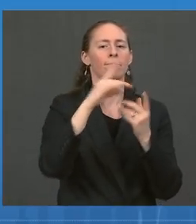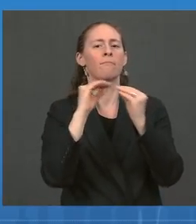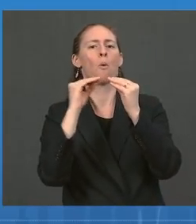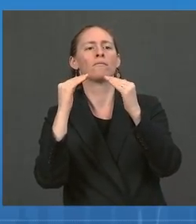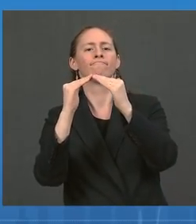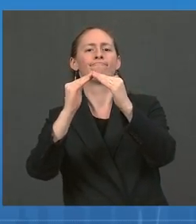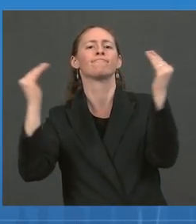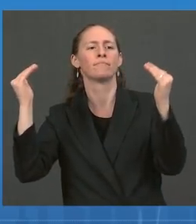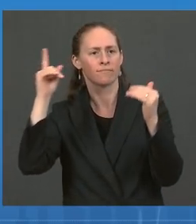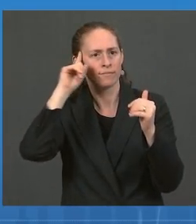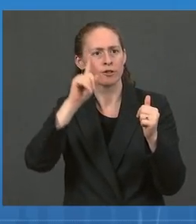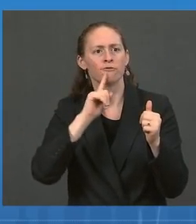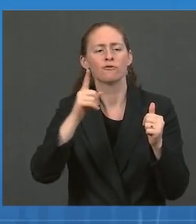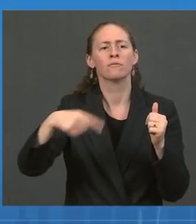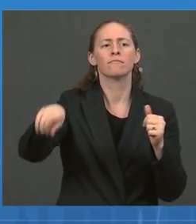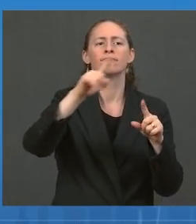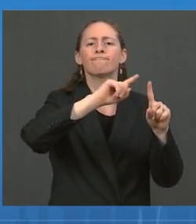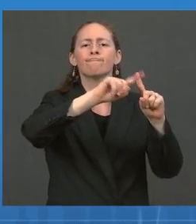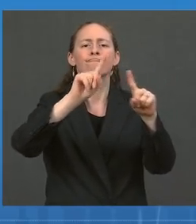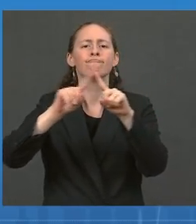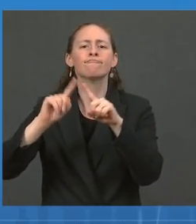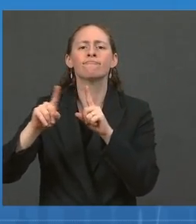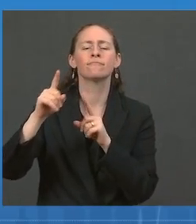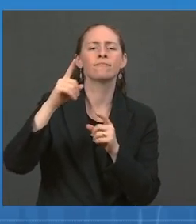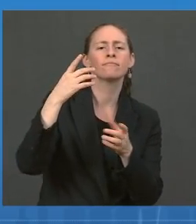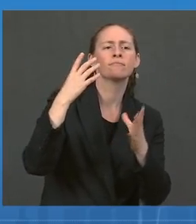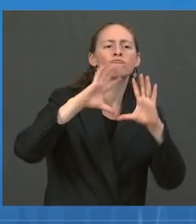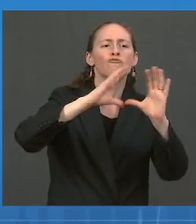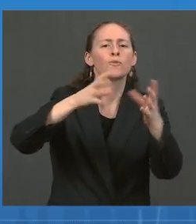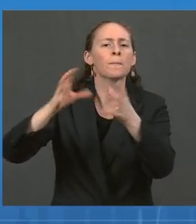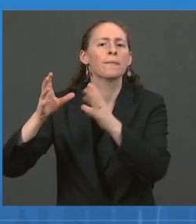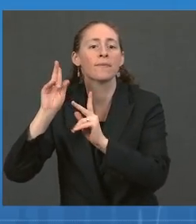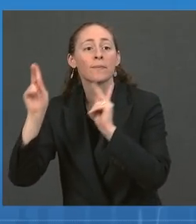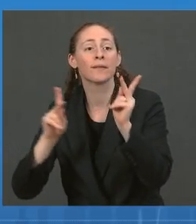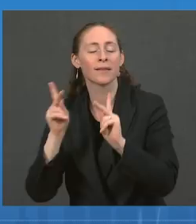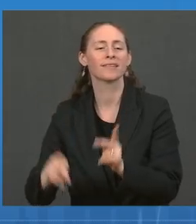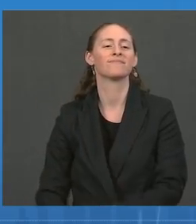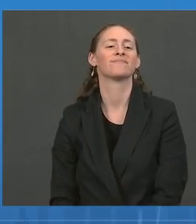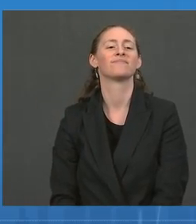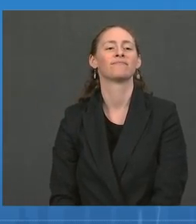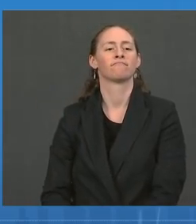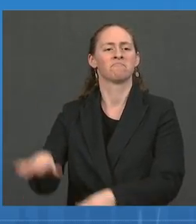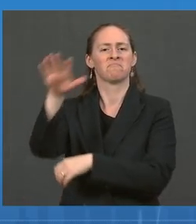Seventy-three percent of Latinos and seventy percent of Black Americans have now gotten at least their first shot.